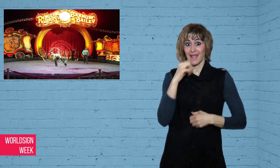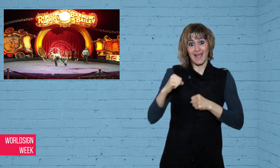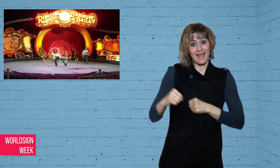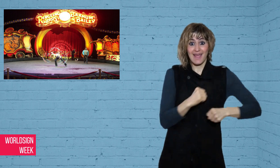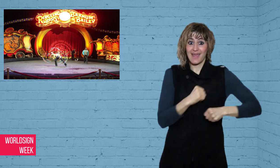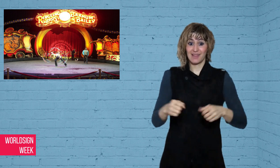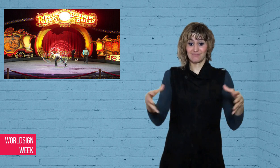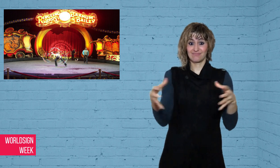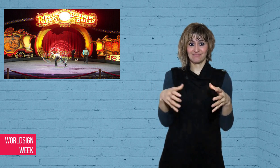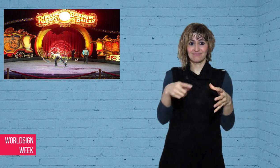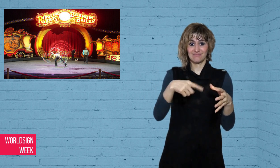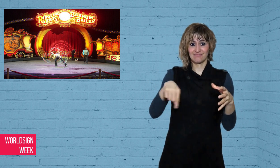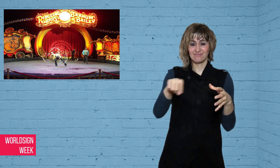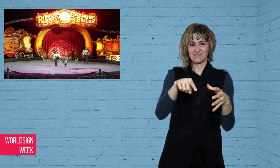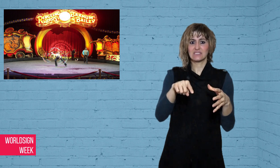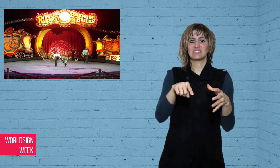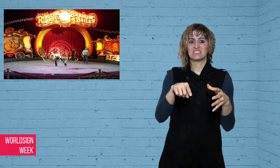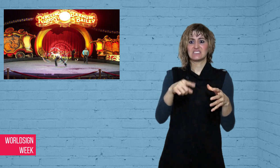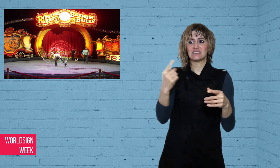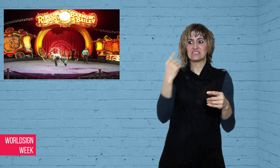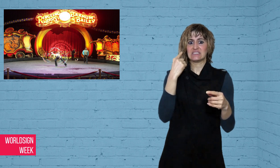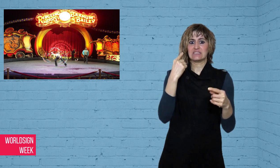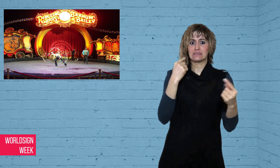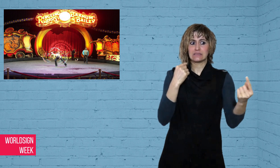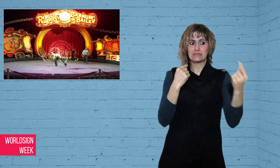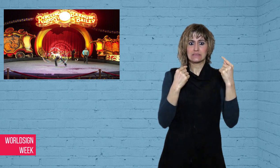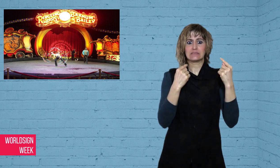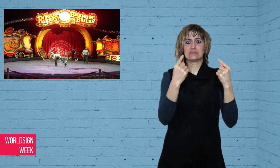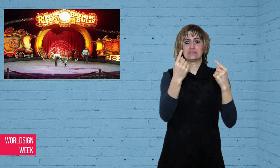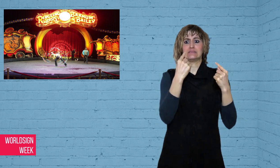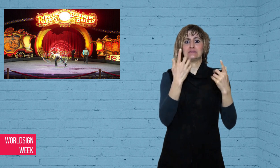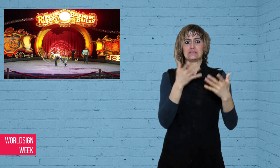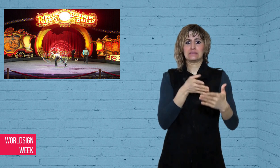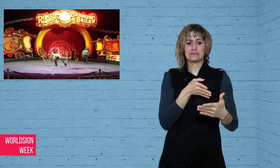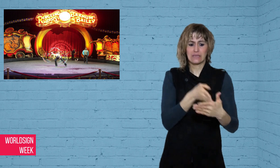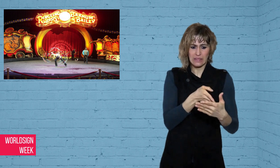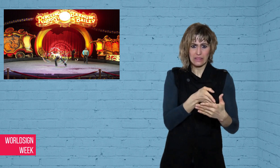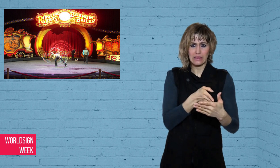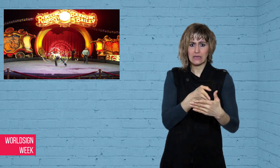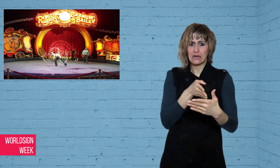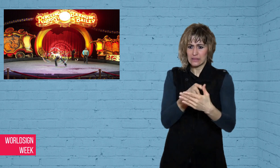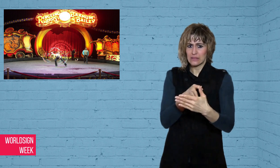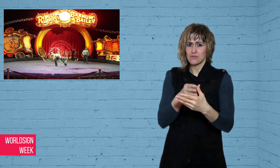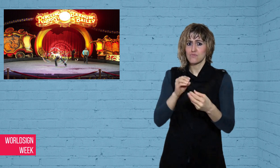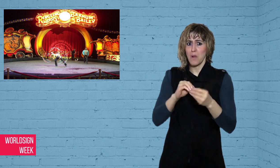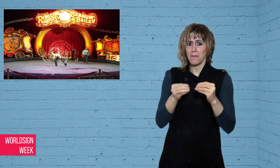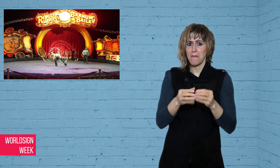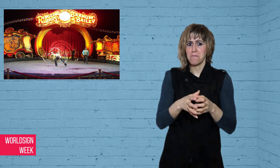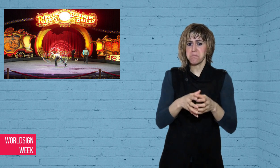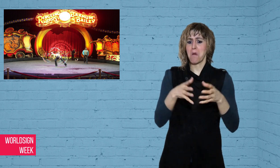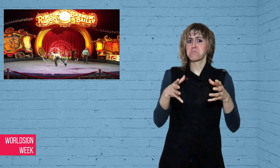high operating costs and increasingly